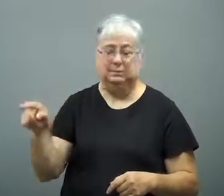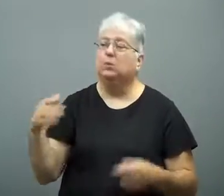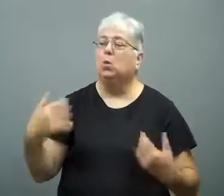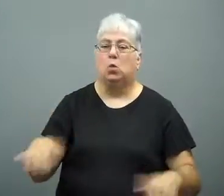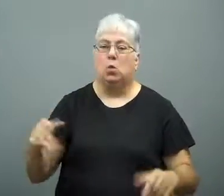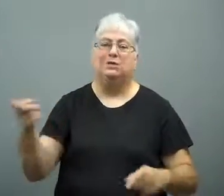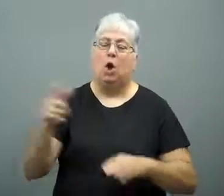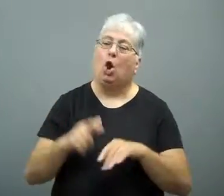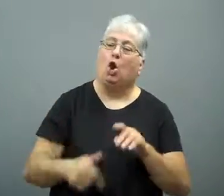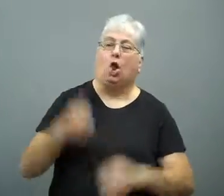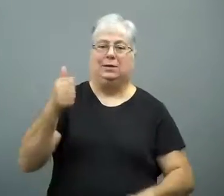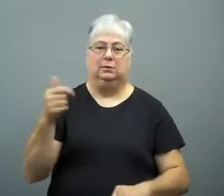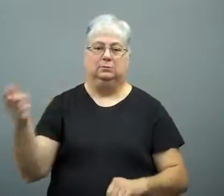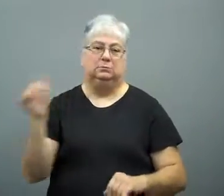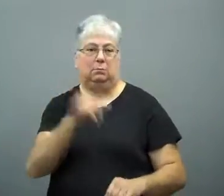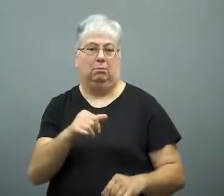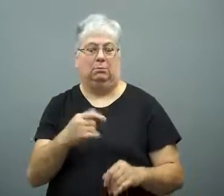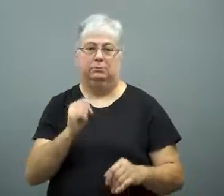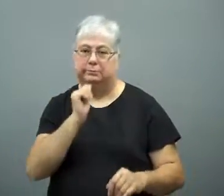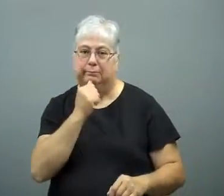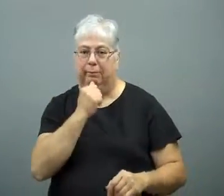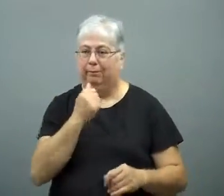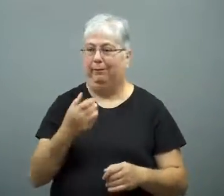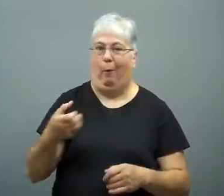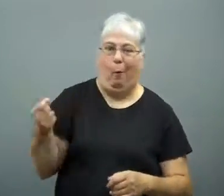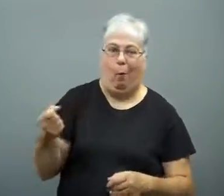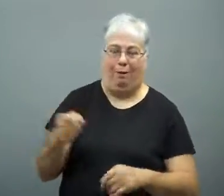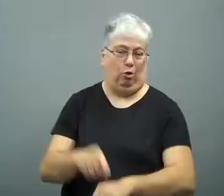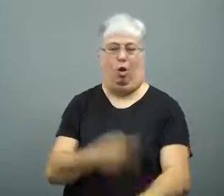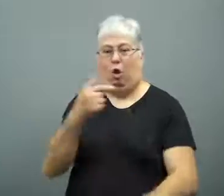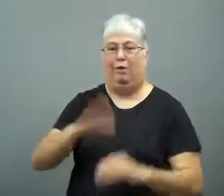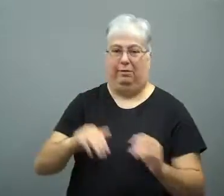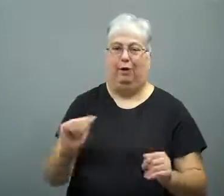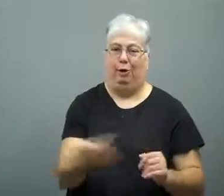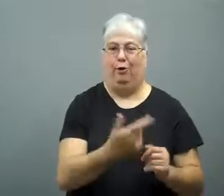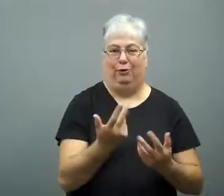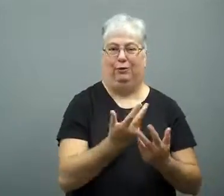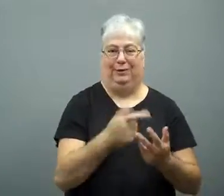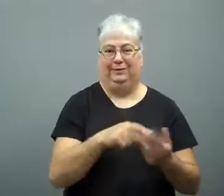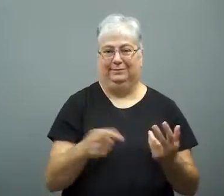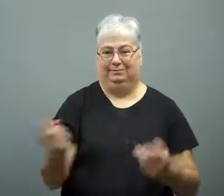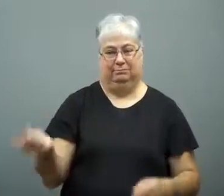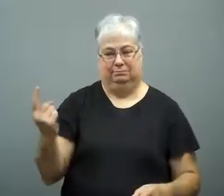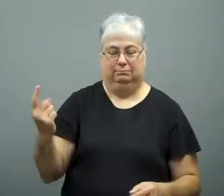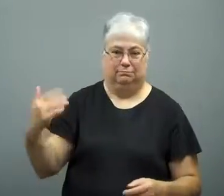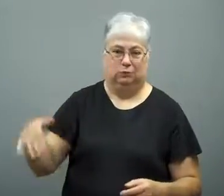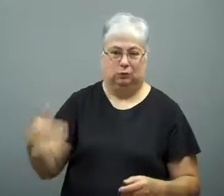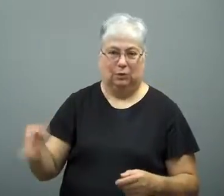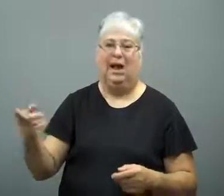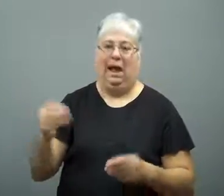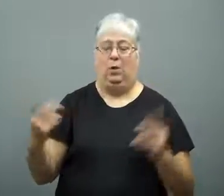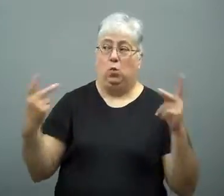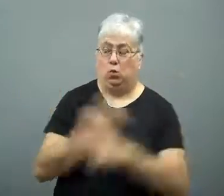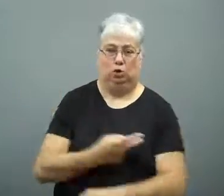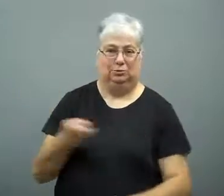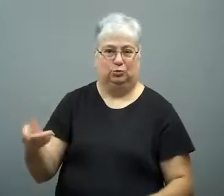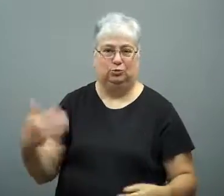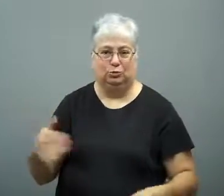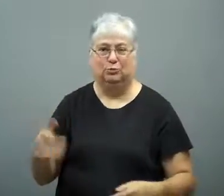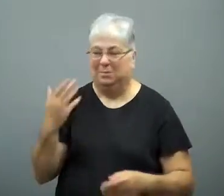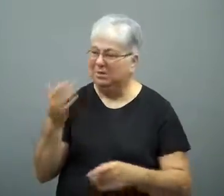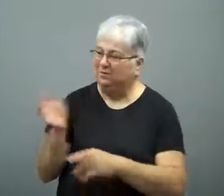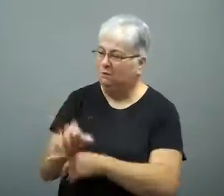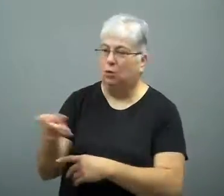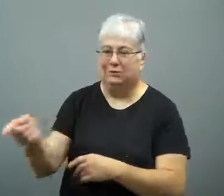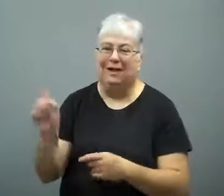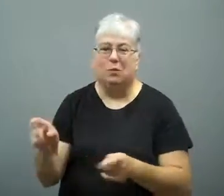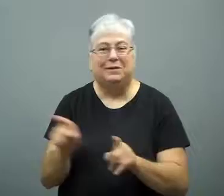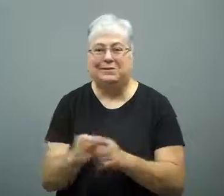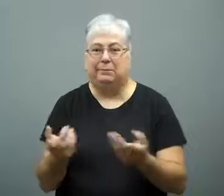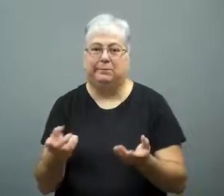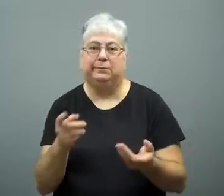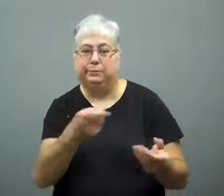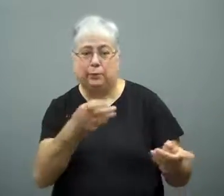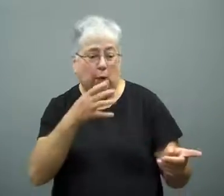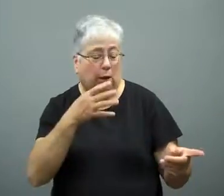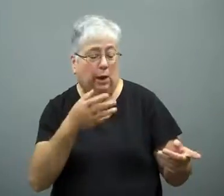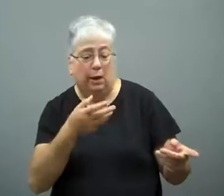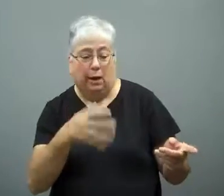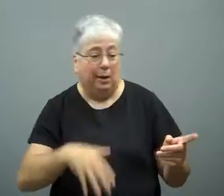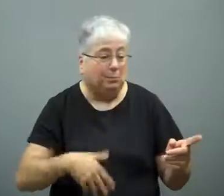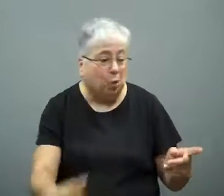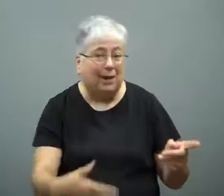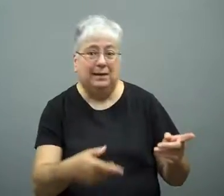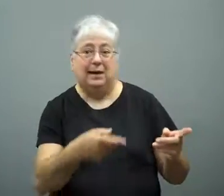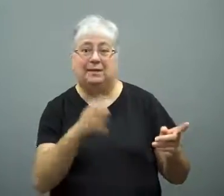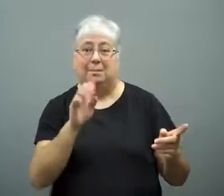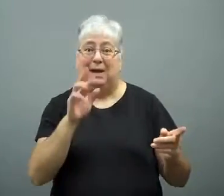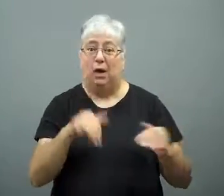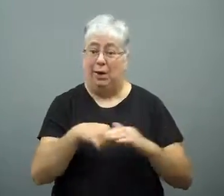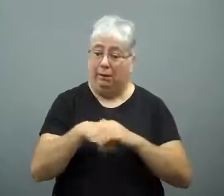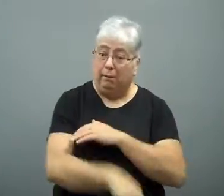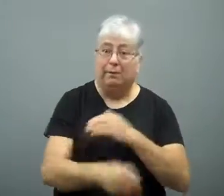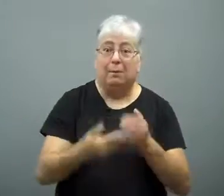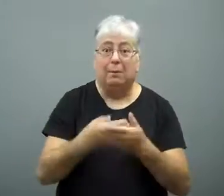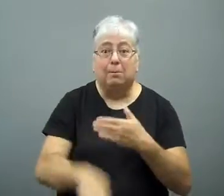He said she was held the longest of the three.